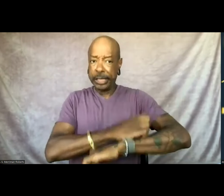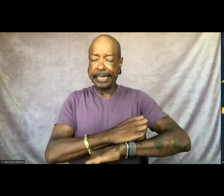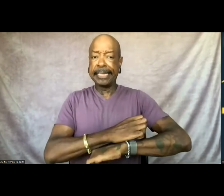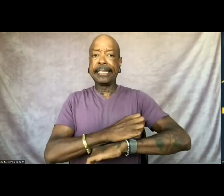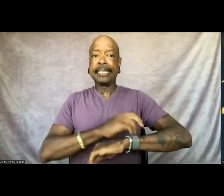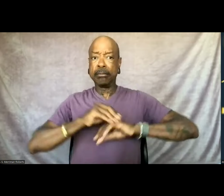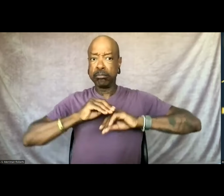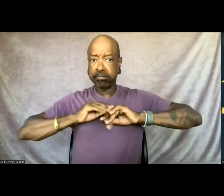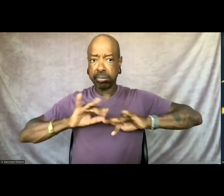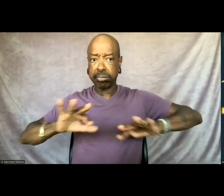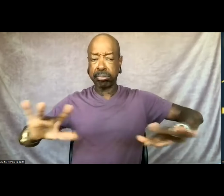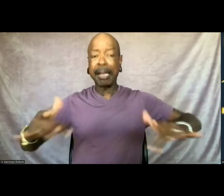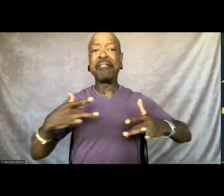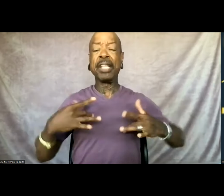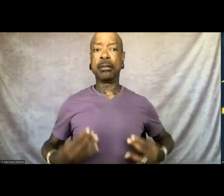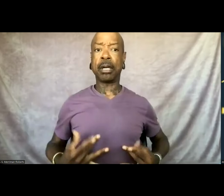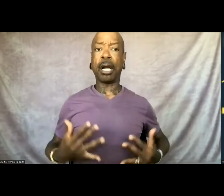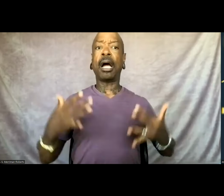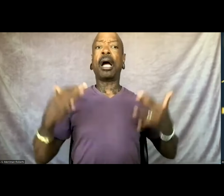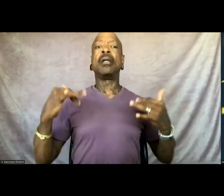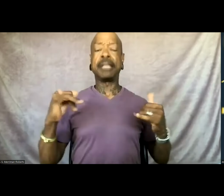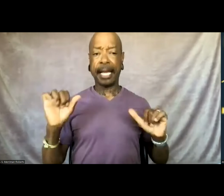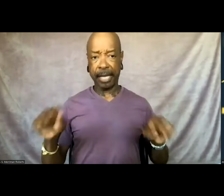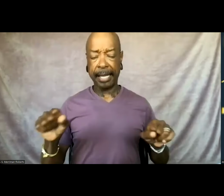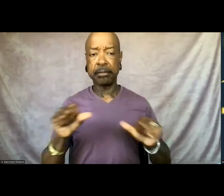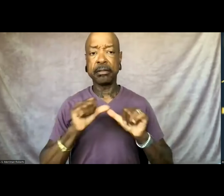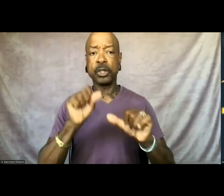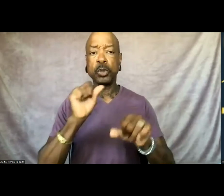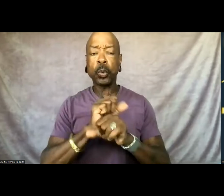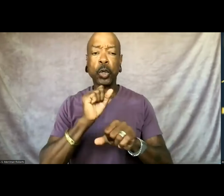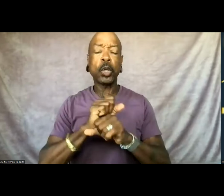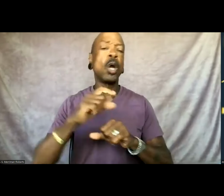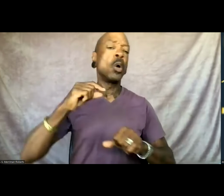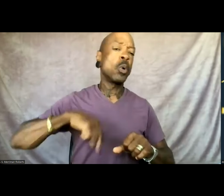So we can take this moment as a burst of energy, giving us